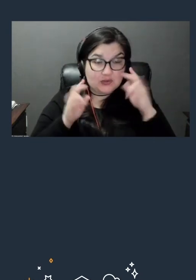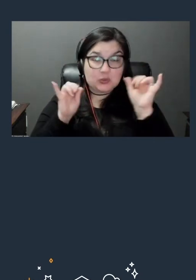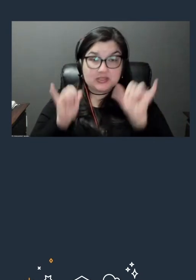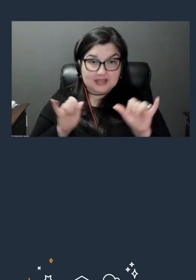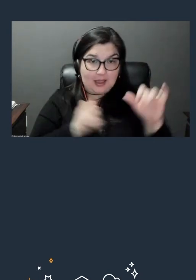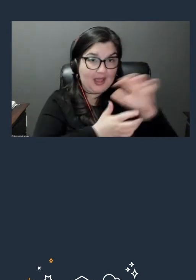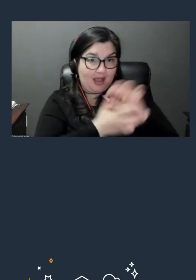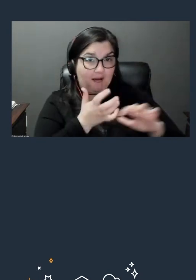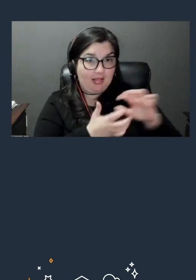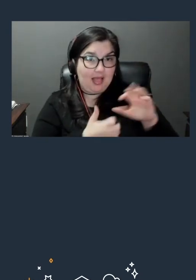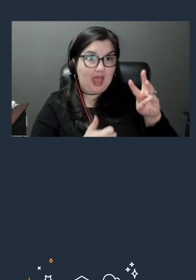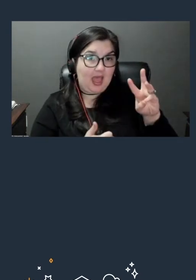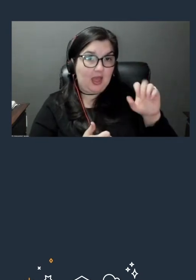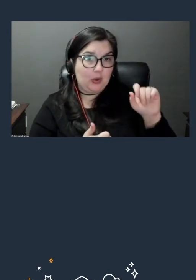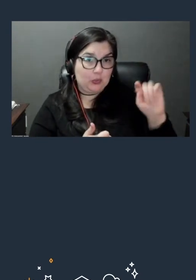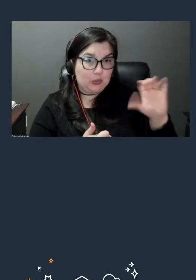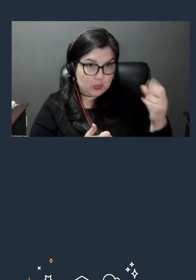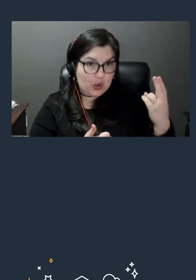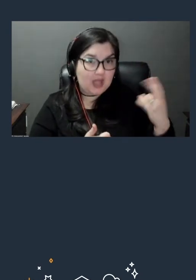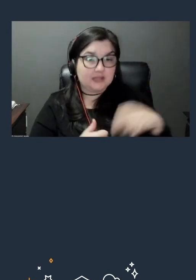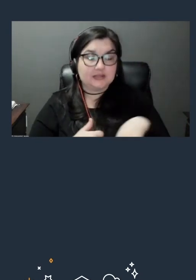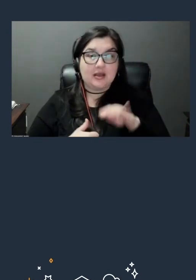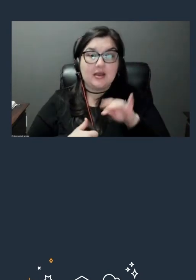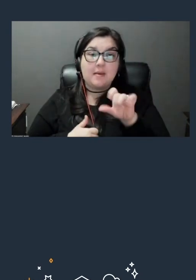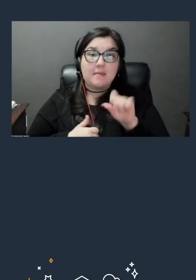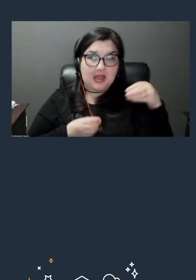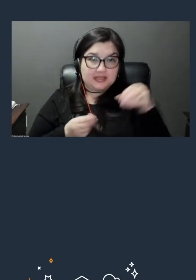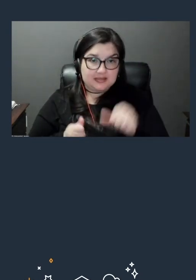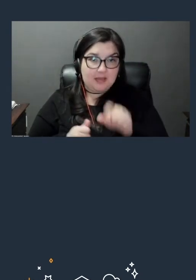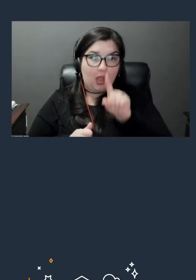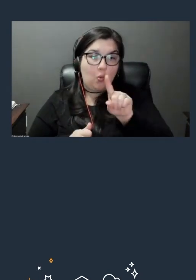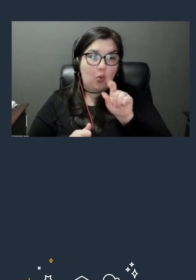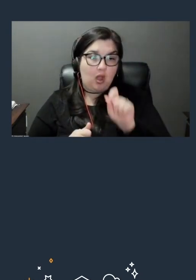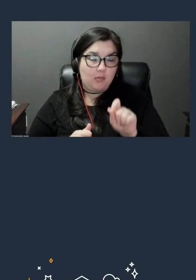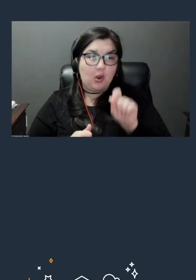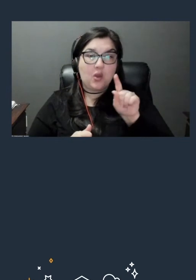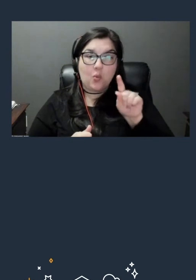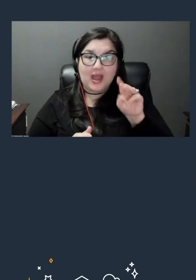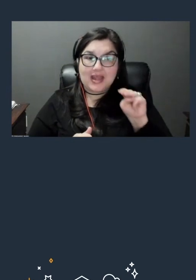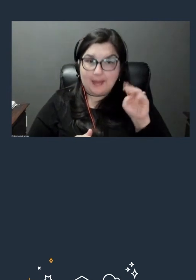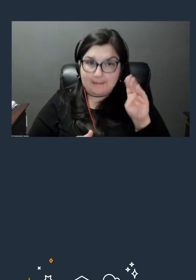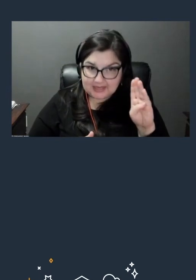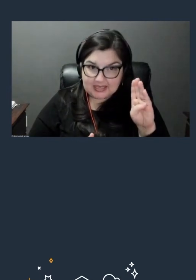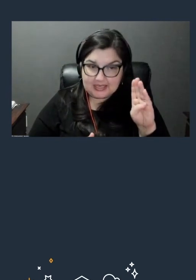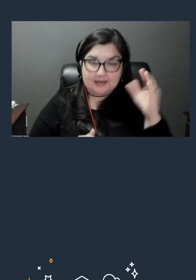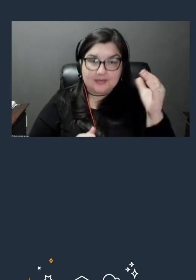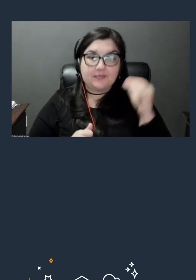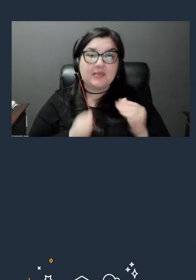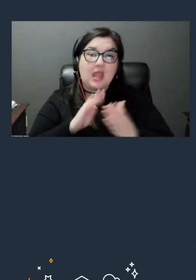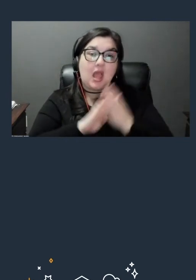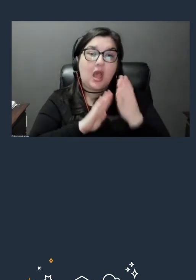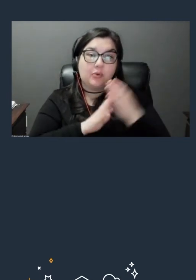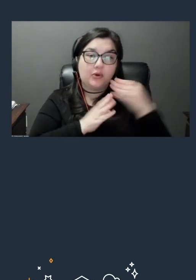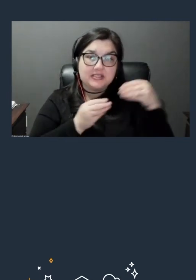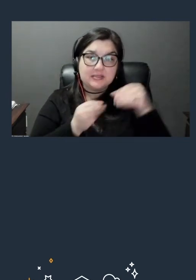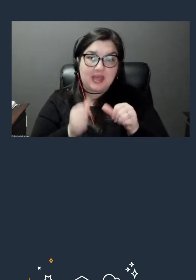Bytes pending replication is about 1.1 MB. And operation spending replication is count four